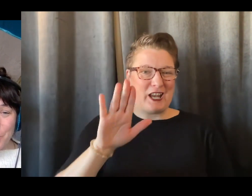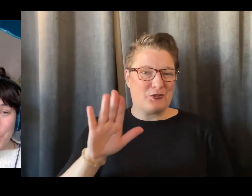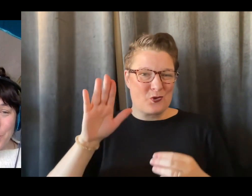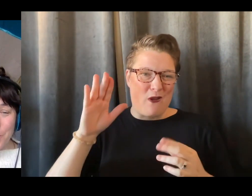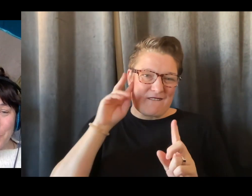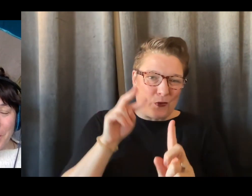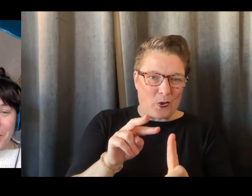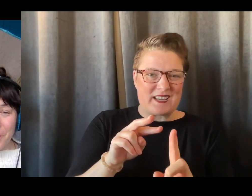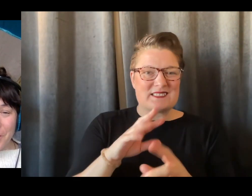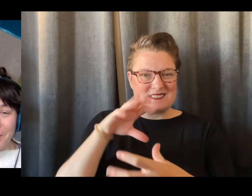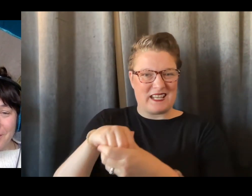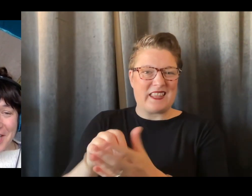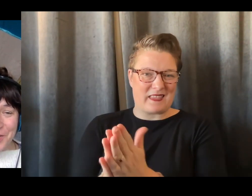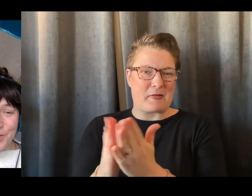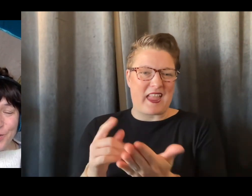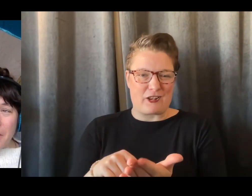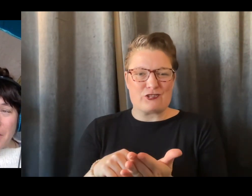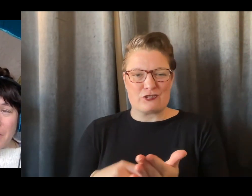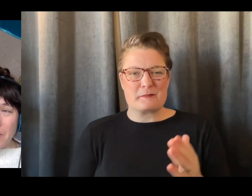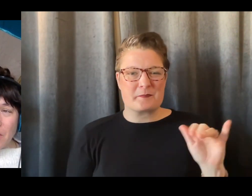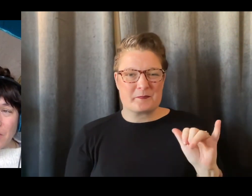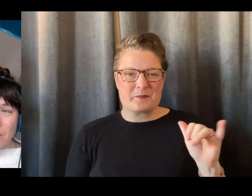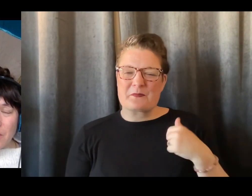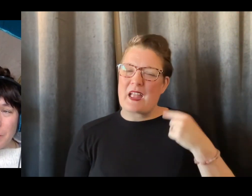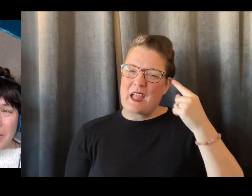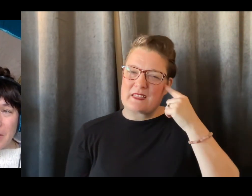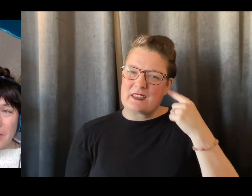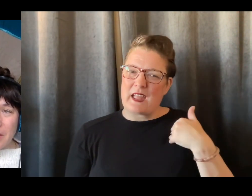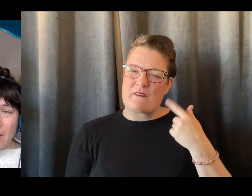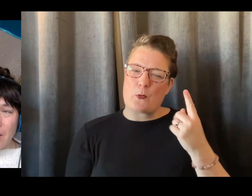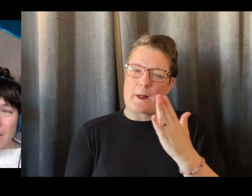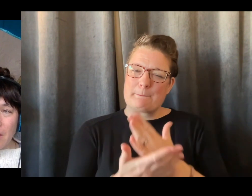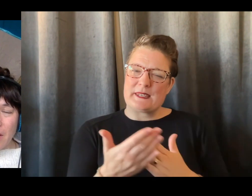And I think there's also this piece that, I don't know how old you are exactly,